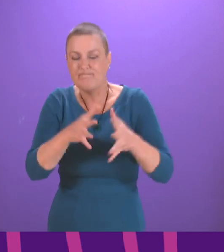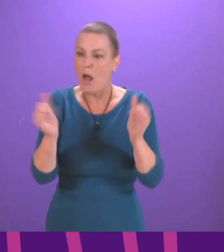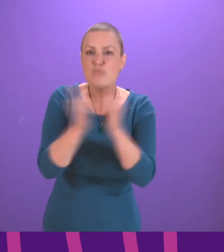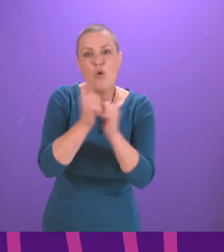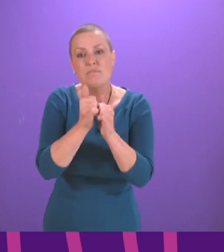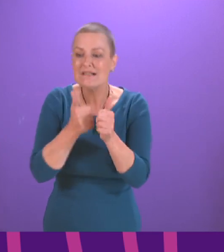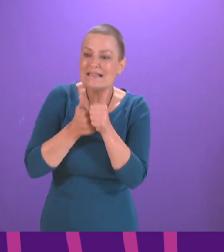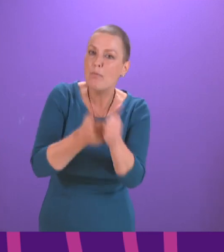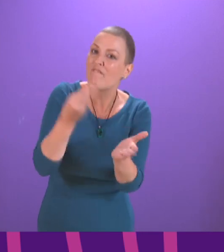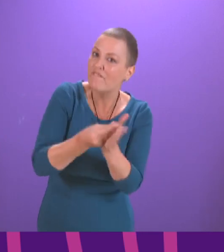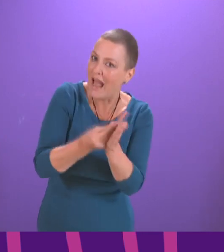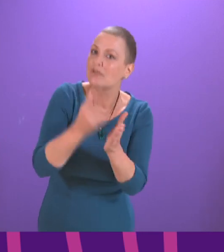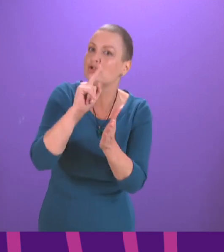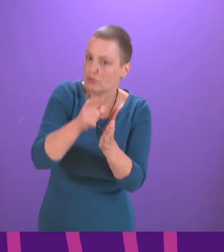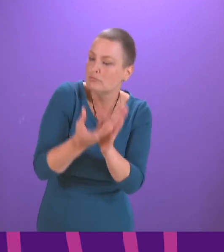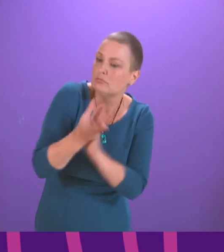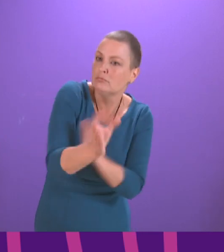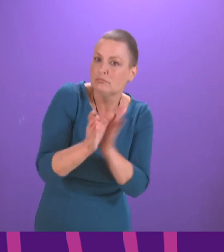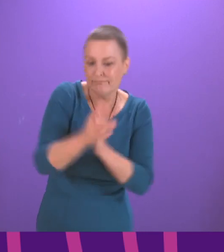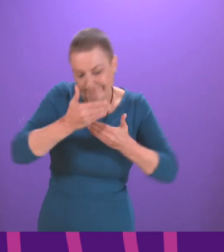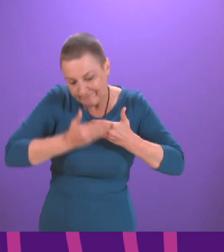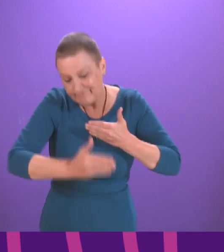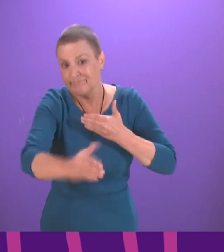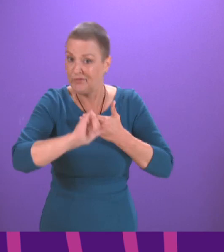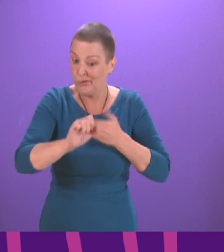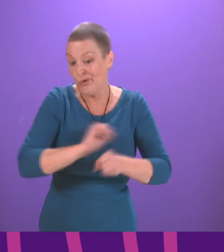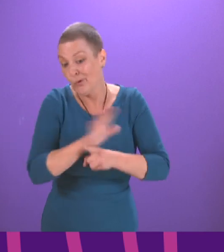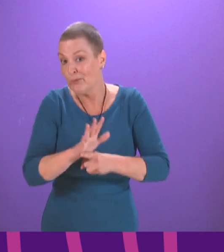support for businesses as we continue to go through these difficult times.